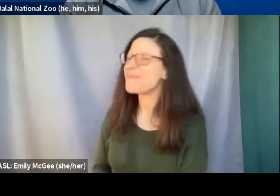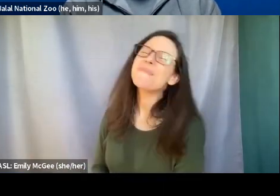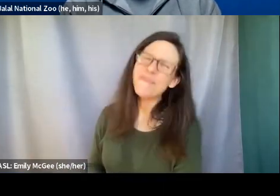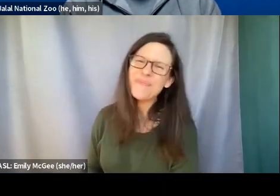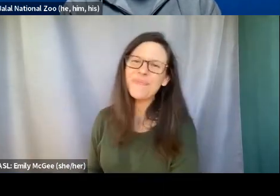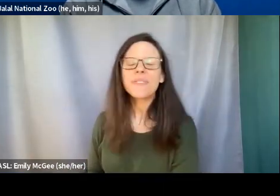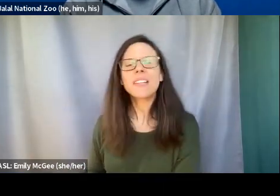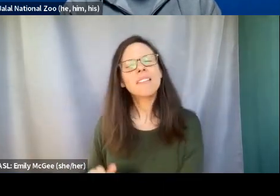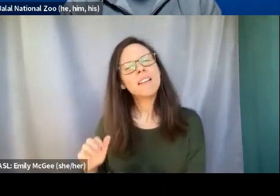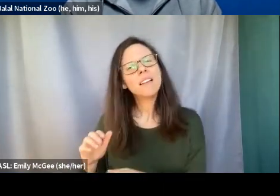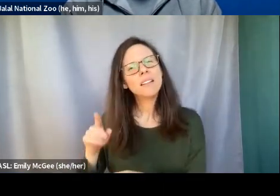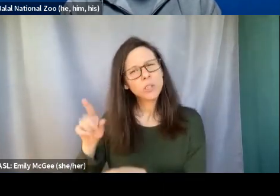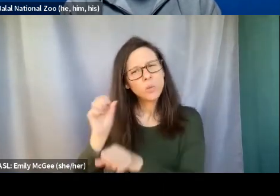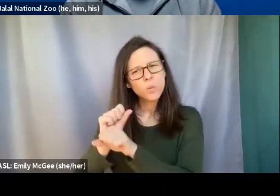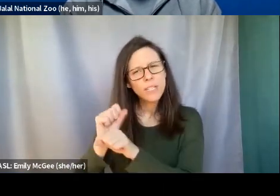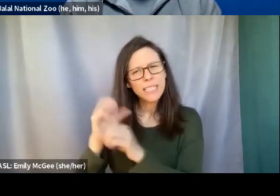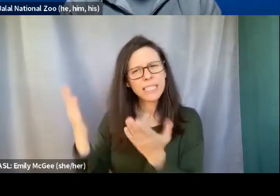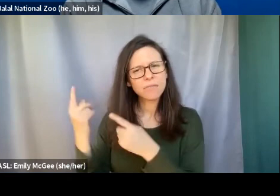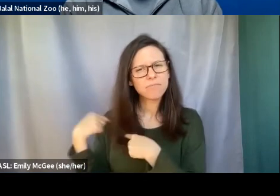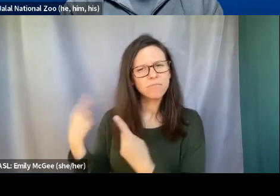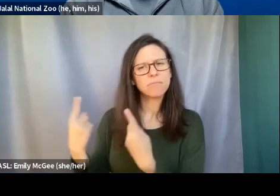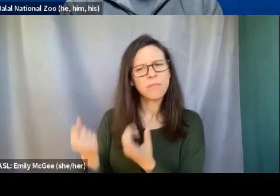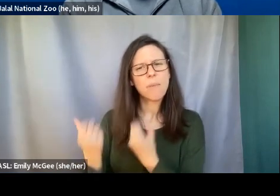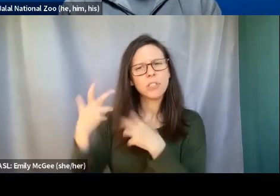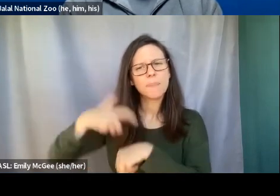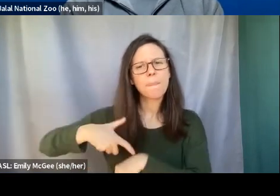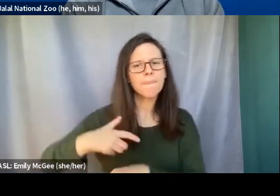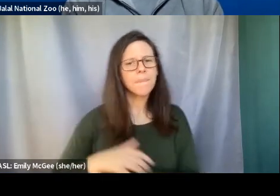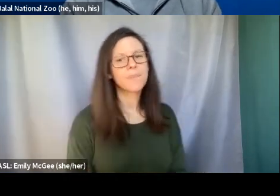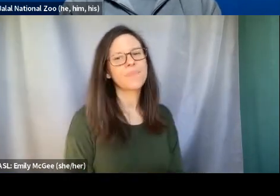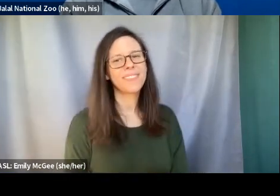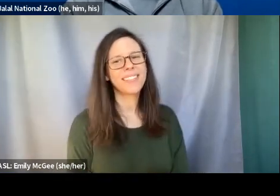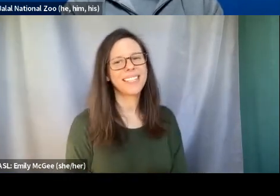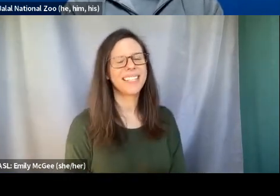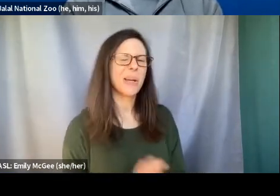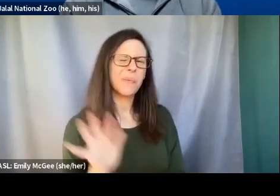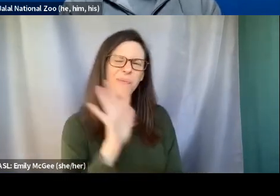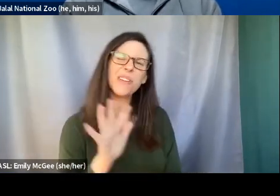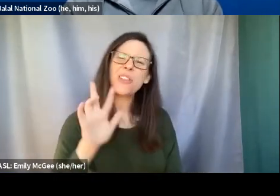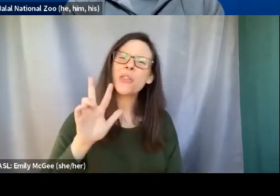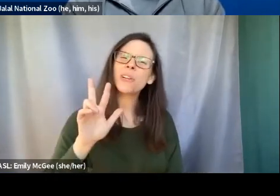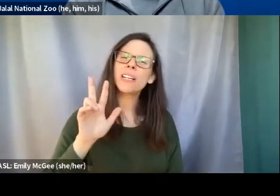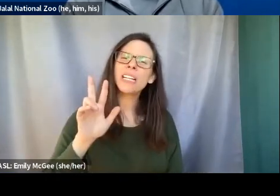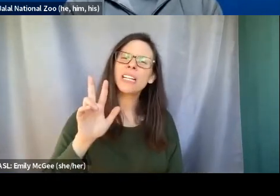how long have you been working at this job. >>Jalal: About three and a half years long which is why